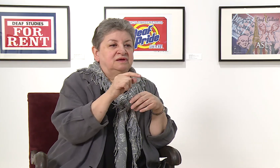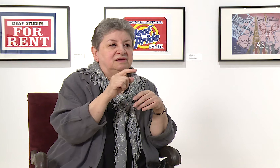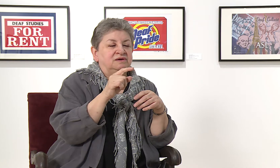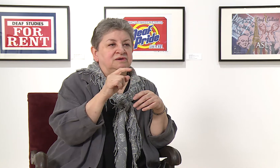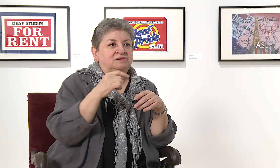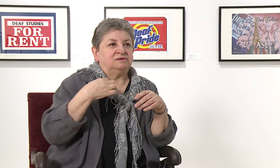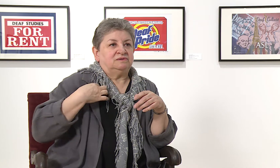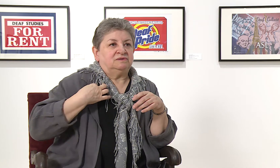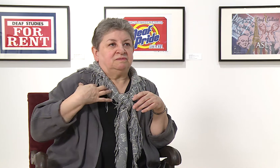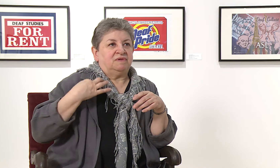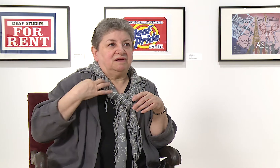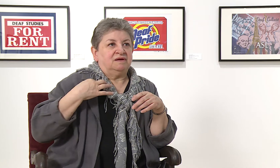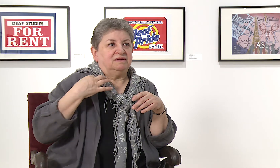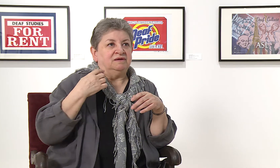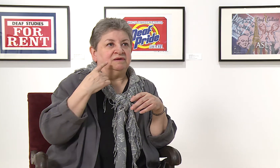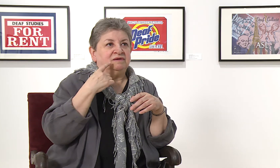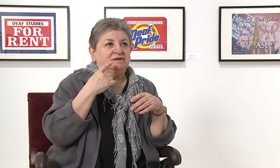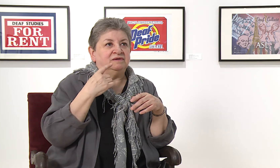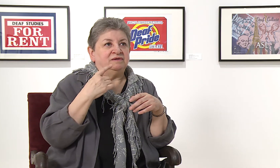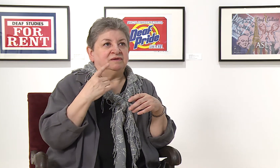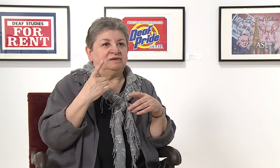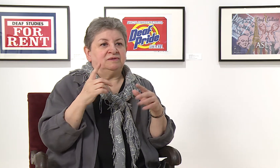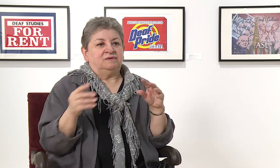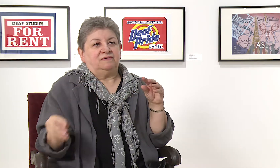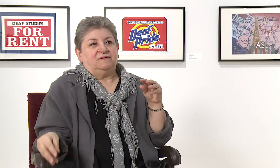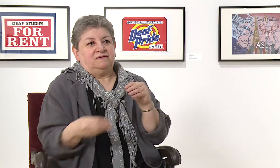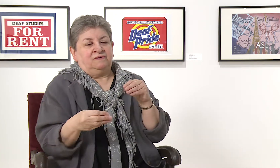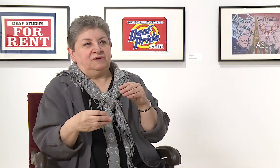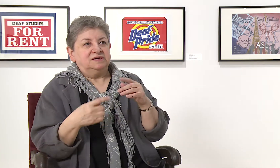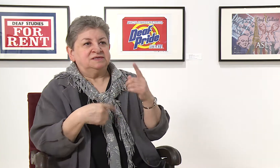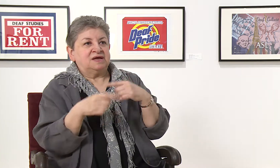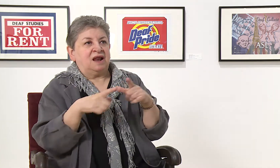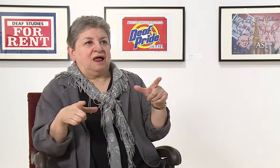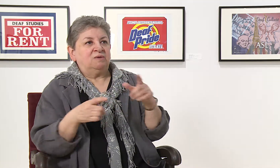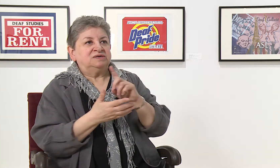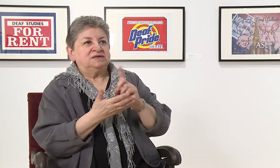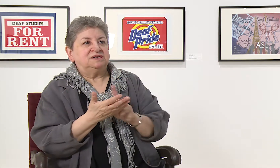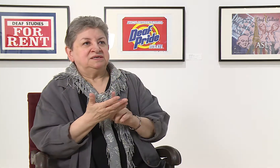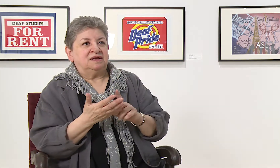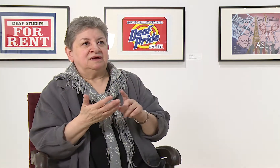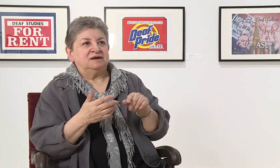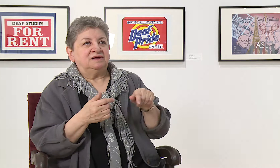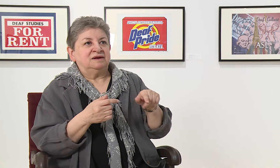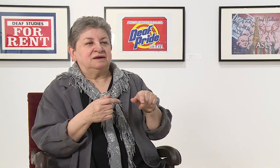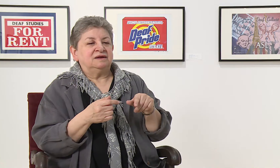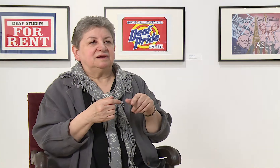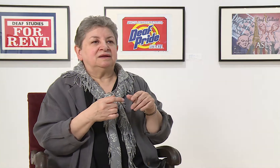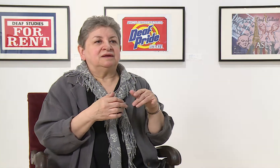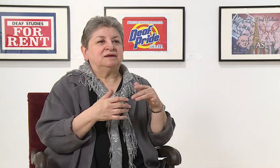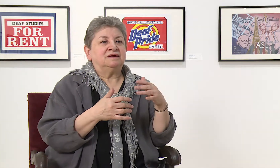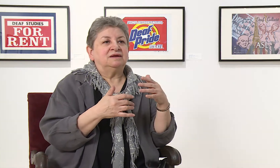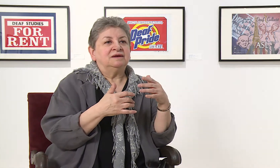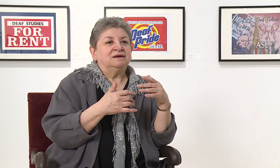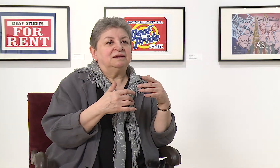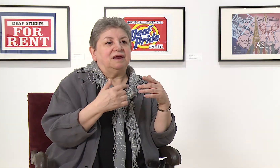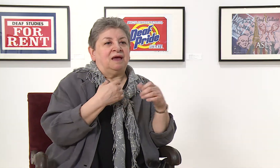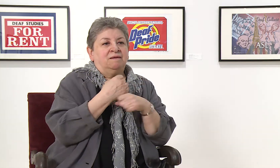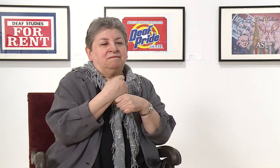I decided to apply. It was a grant for design work, so I decided to put together an application